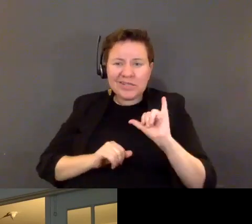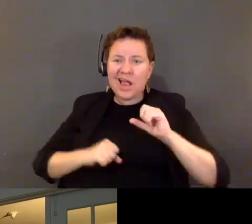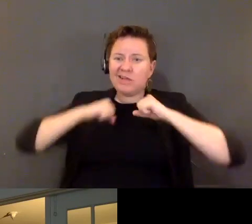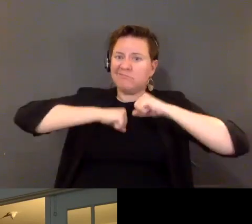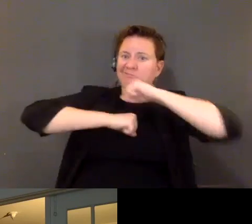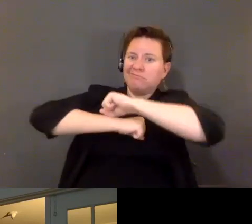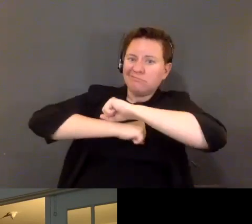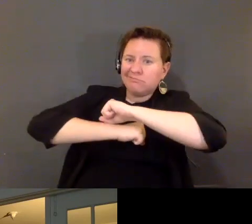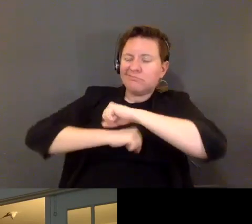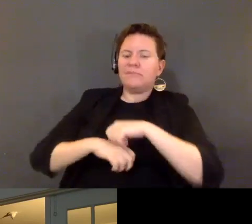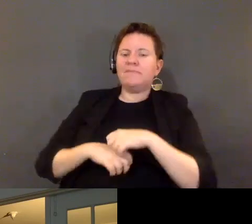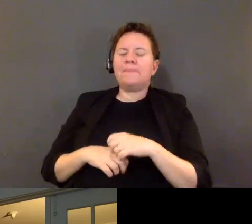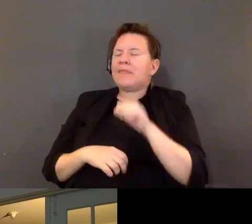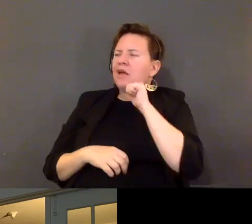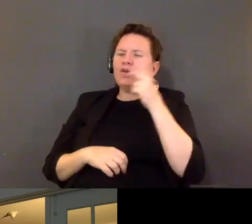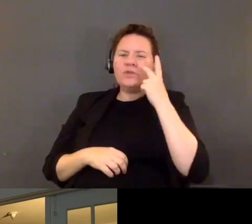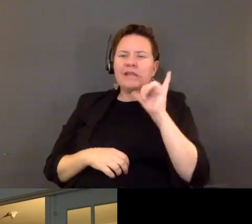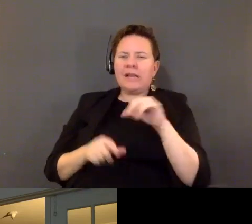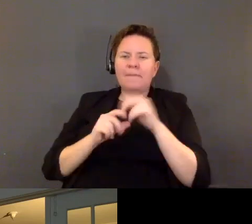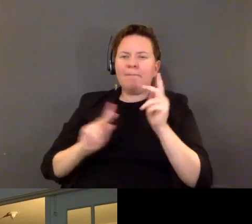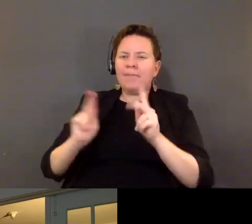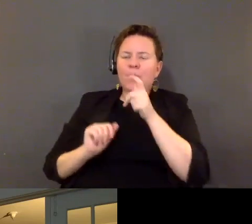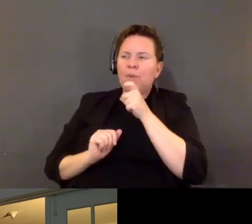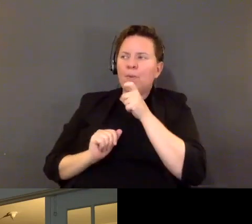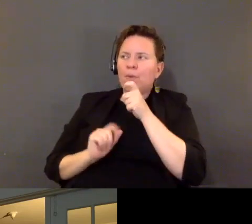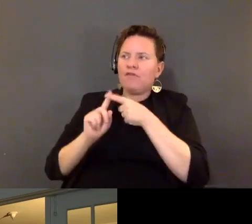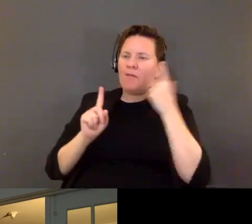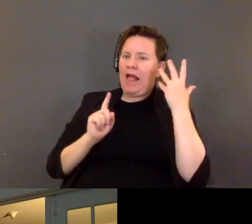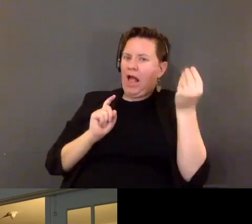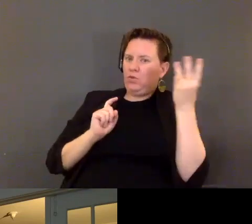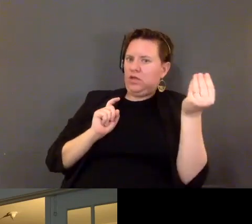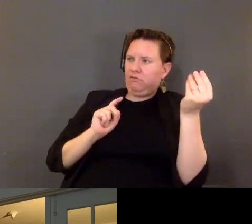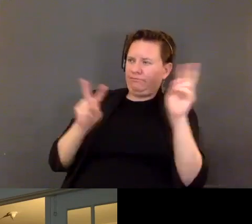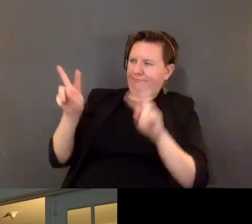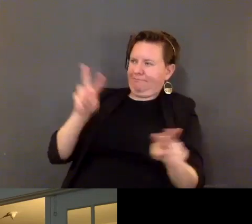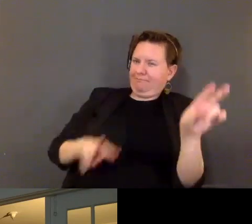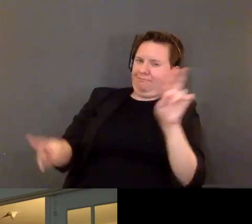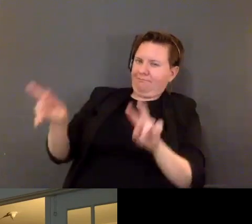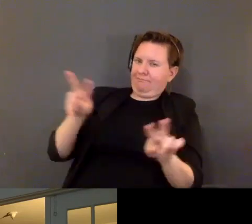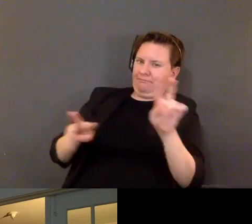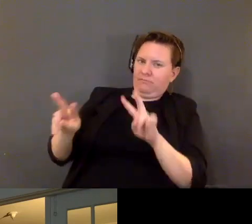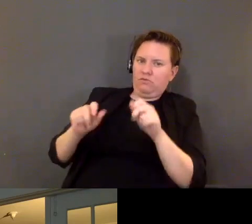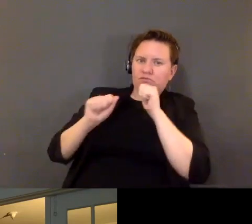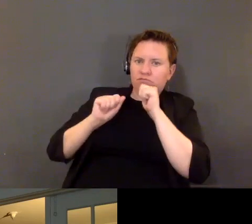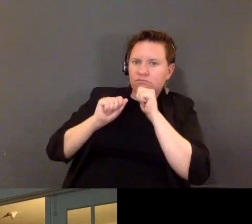i don't see that in people who from the outside as far as i can see have absolutely standard normal